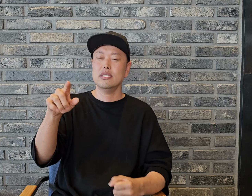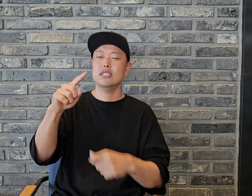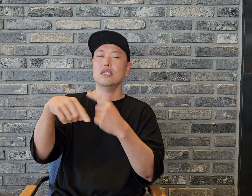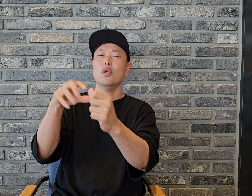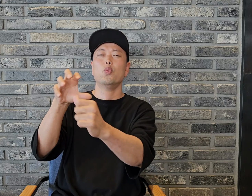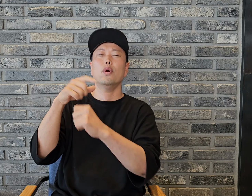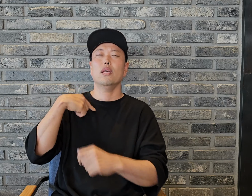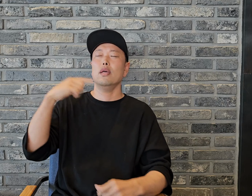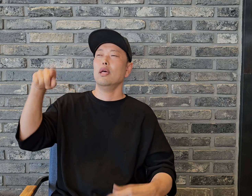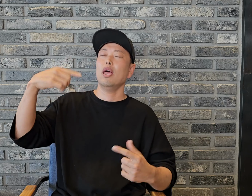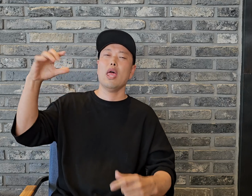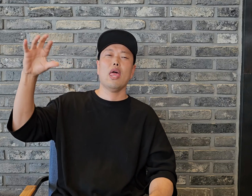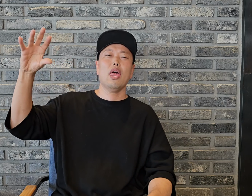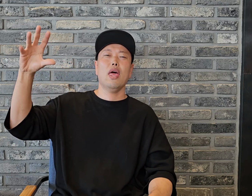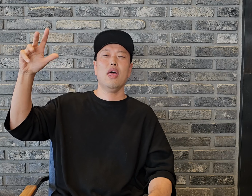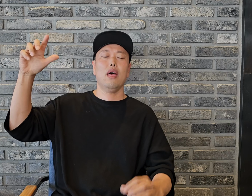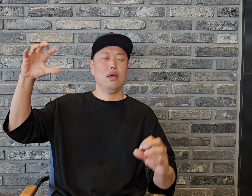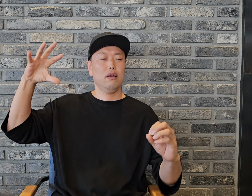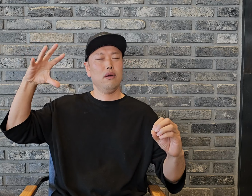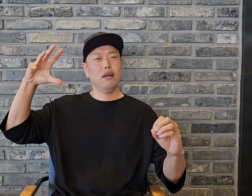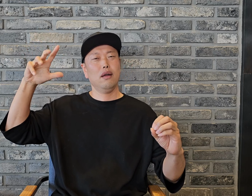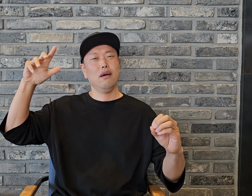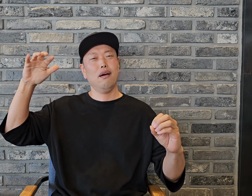(according to the dictionary) The reason why 'sun' is expressed in sign language like that